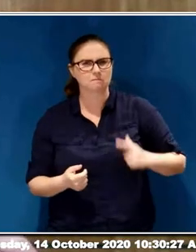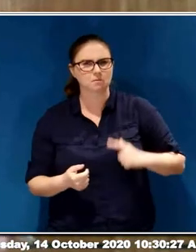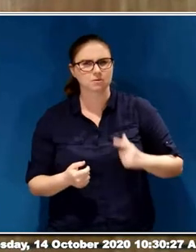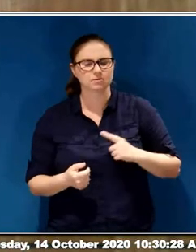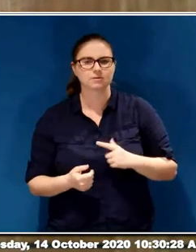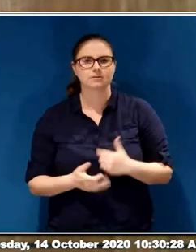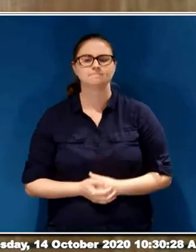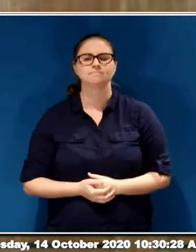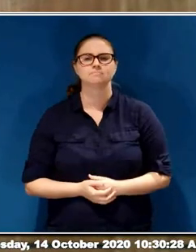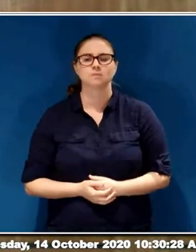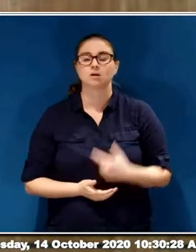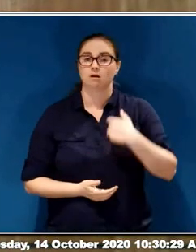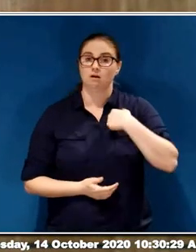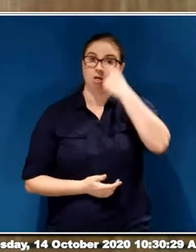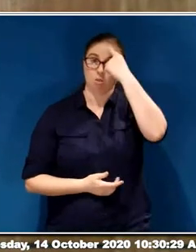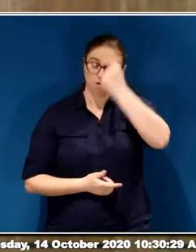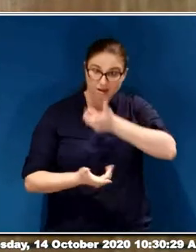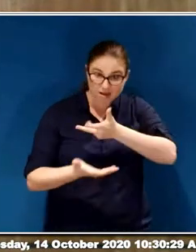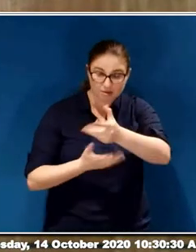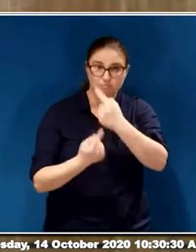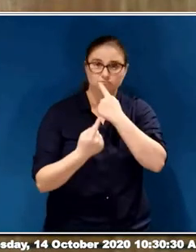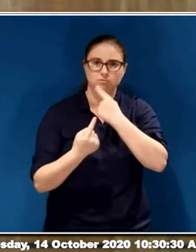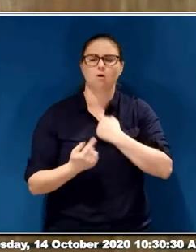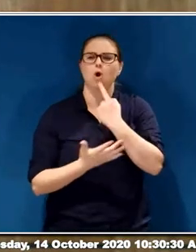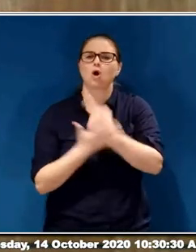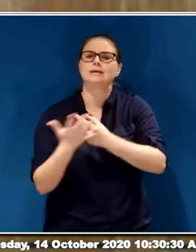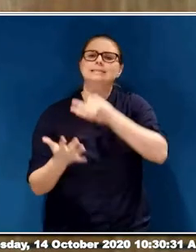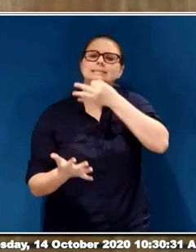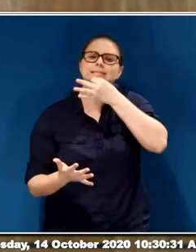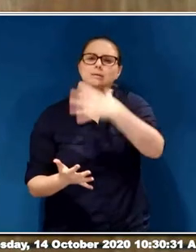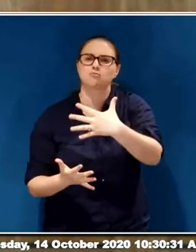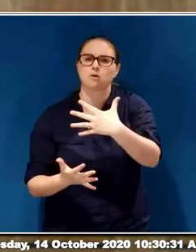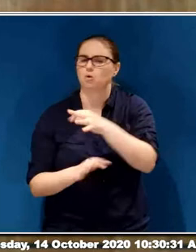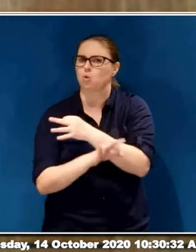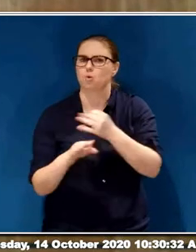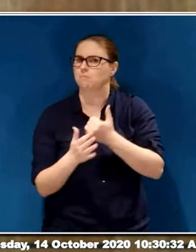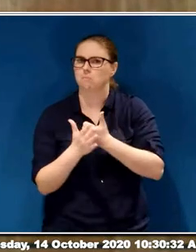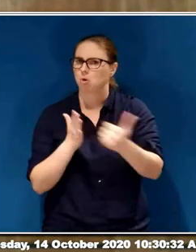and that it wasn't going to be ongoing.